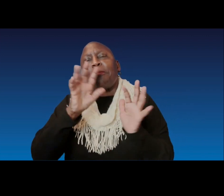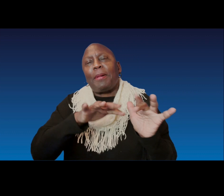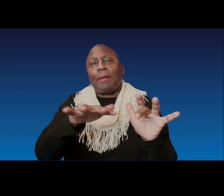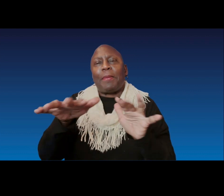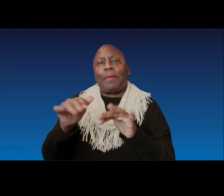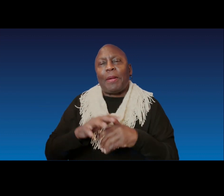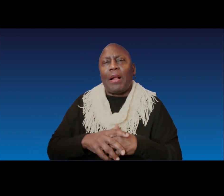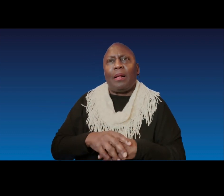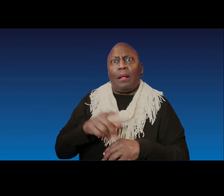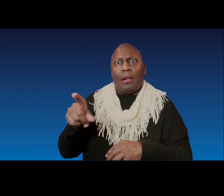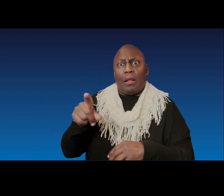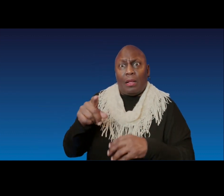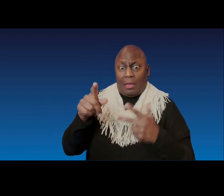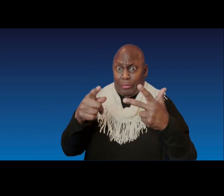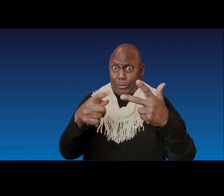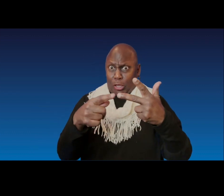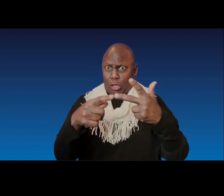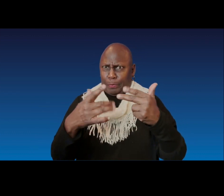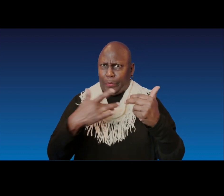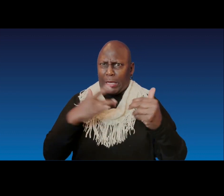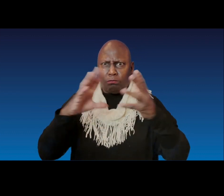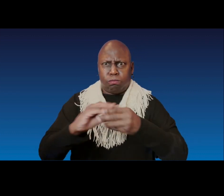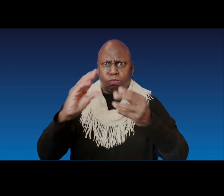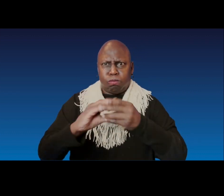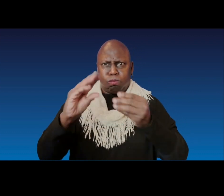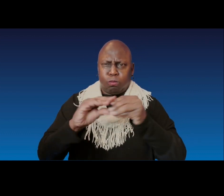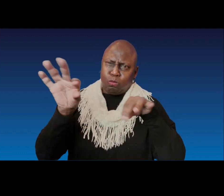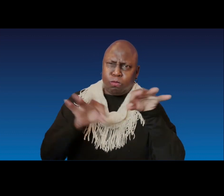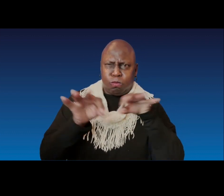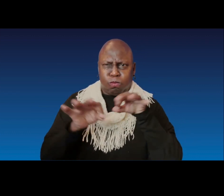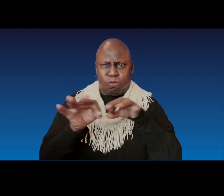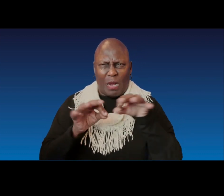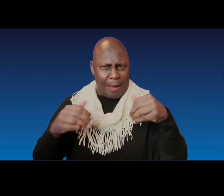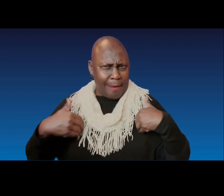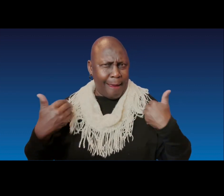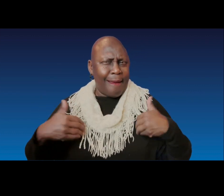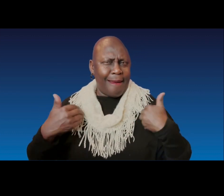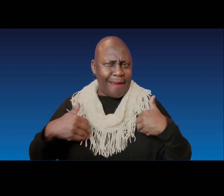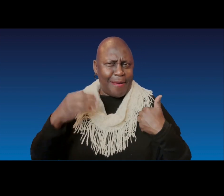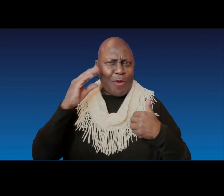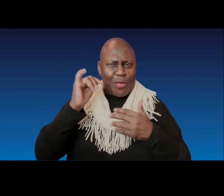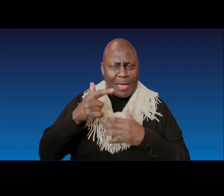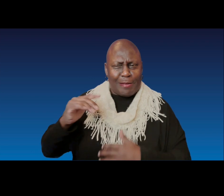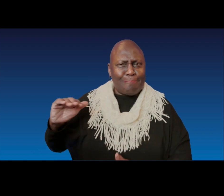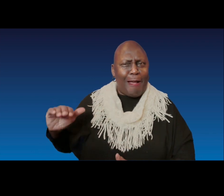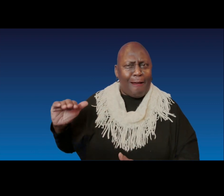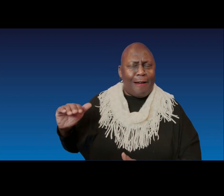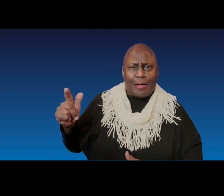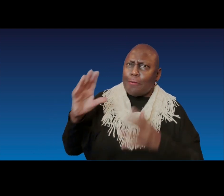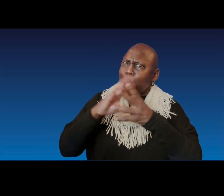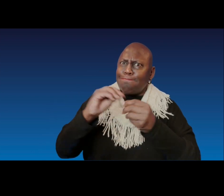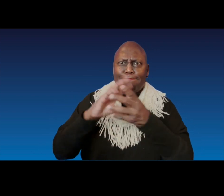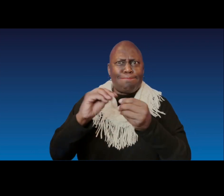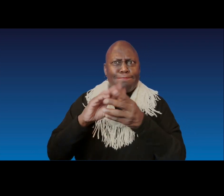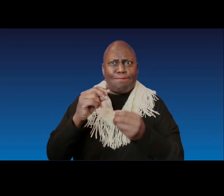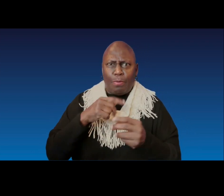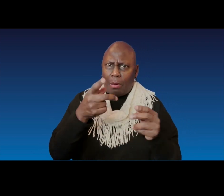I asked my children what they did at school, and what were a few things they learned, and all that.